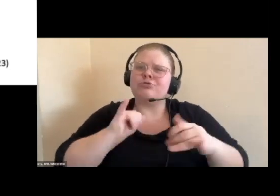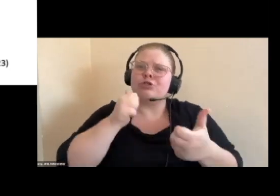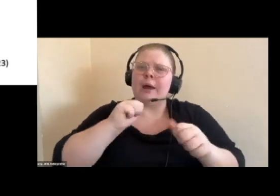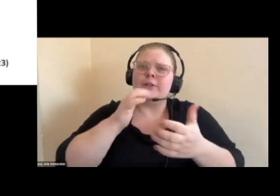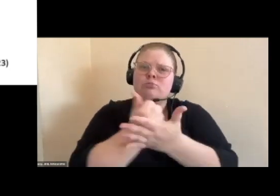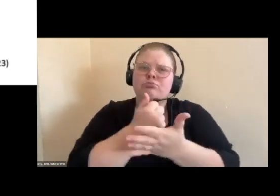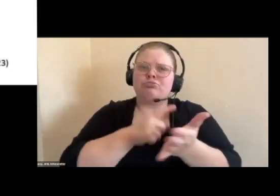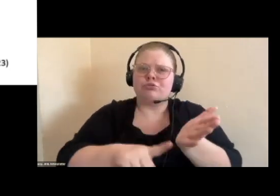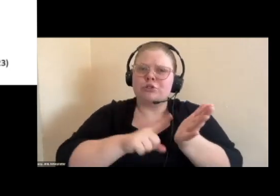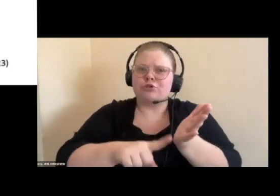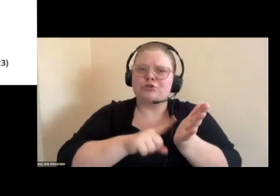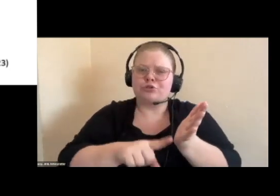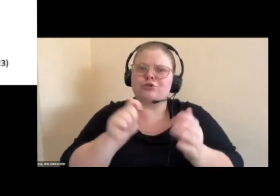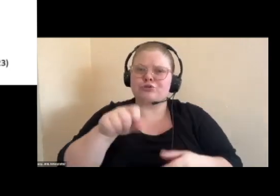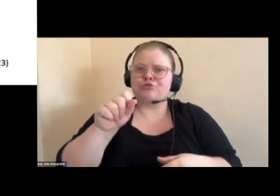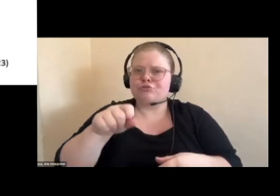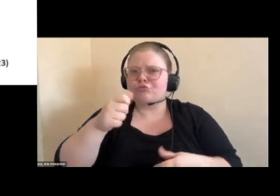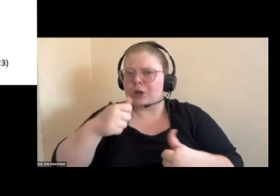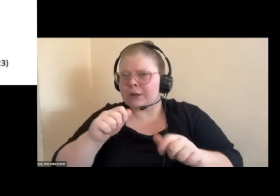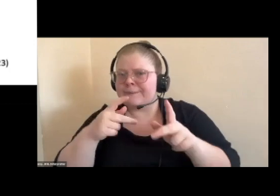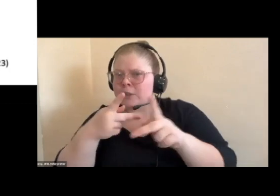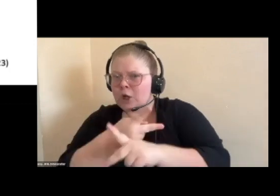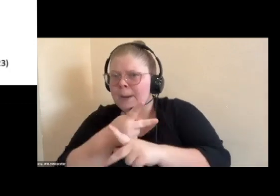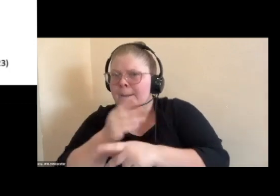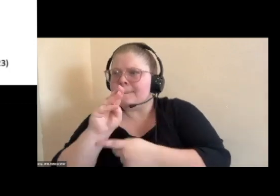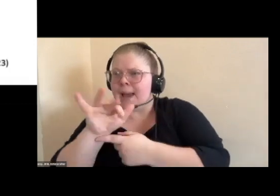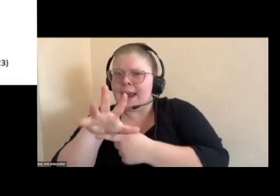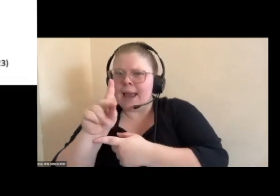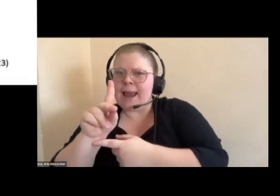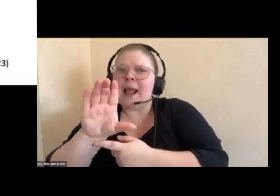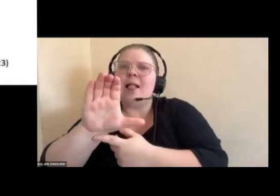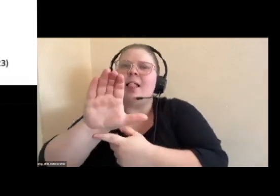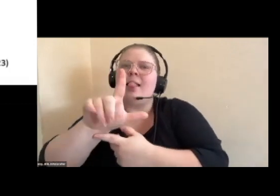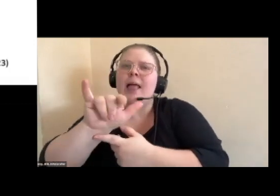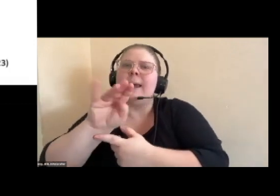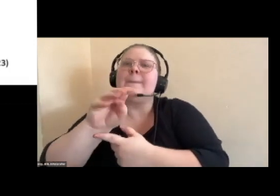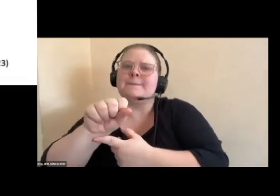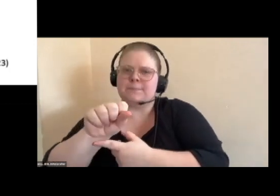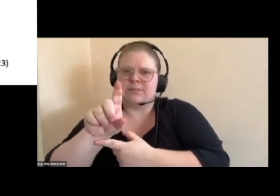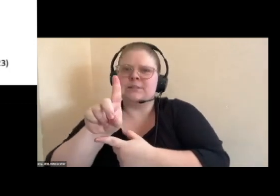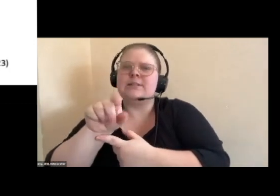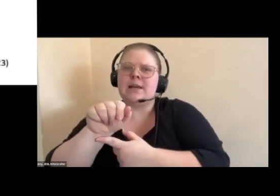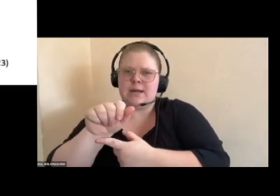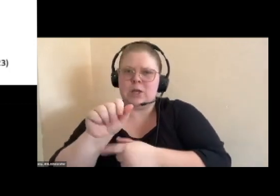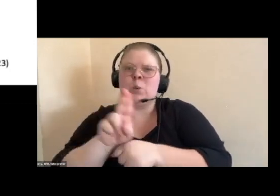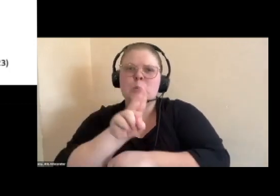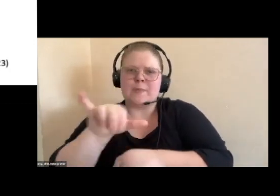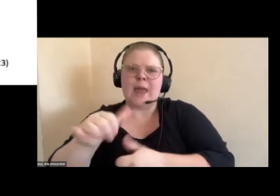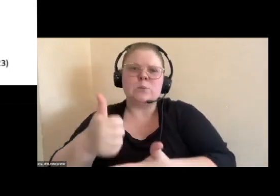looking at Medicaid claims data. We're just starting, hopefully by the fall,